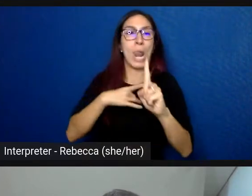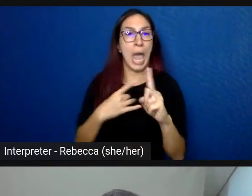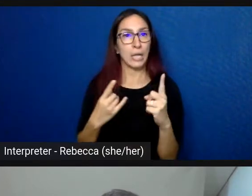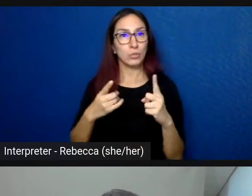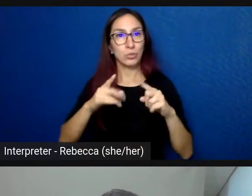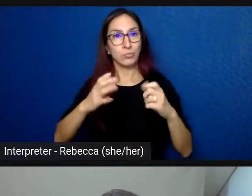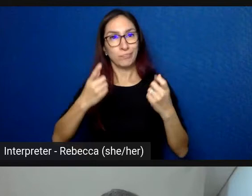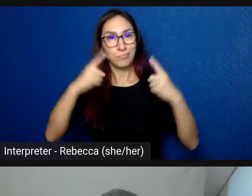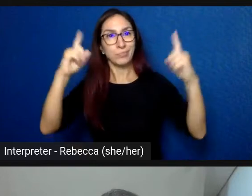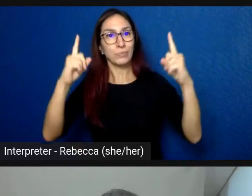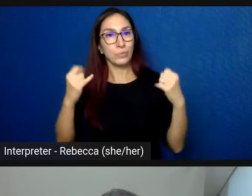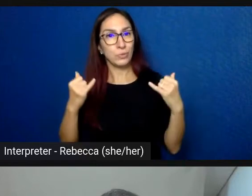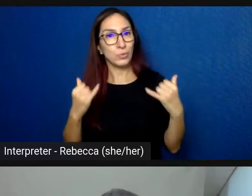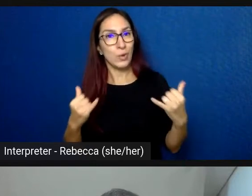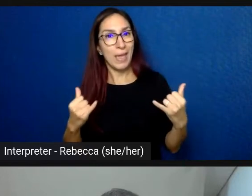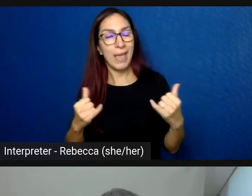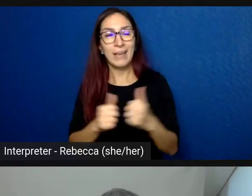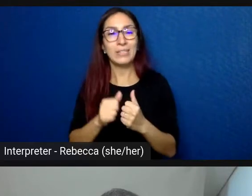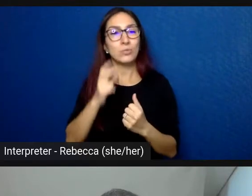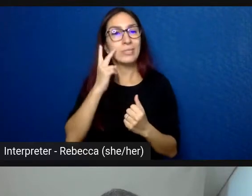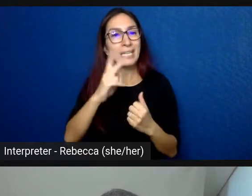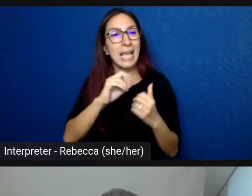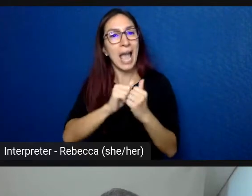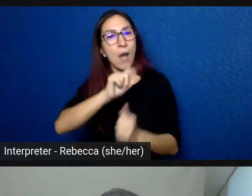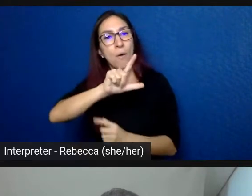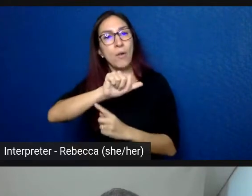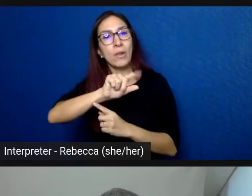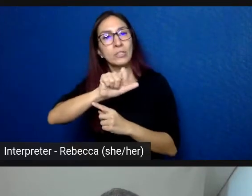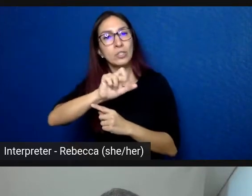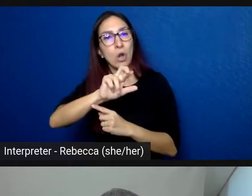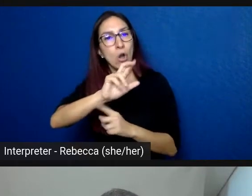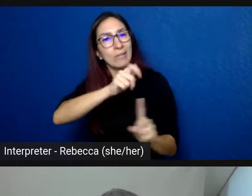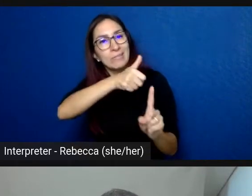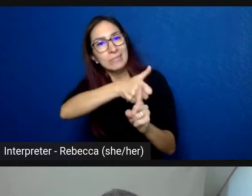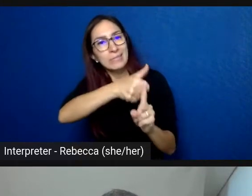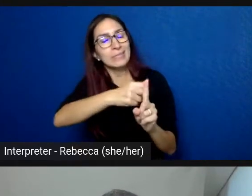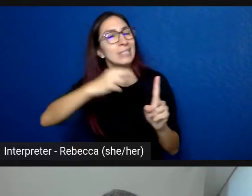by seeing how Lazar experiences webshops when they work